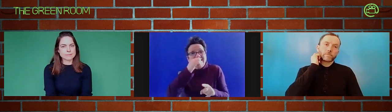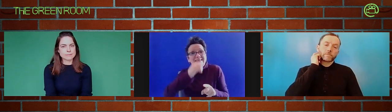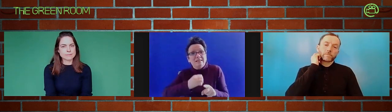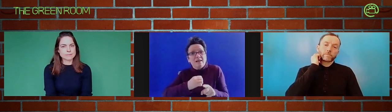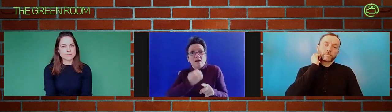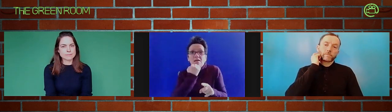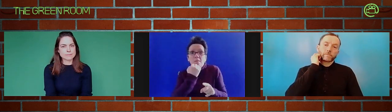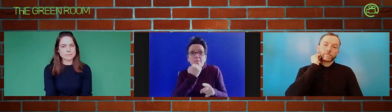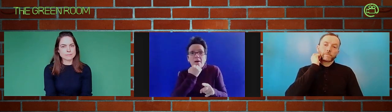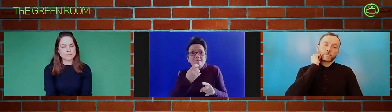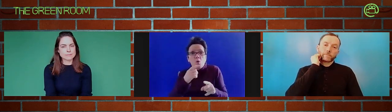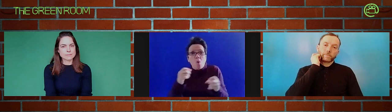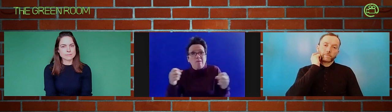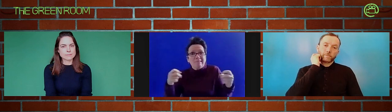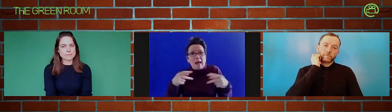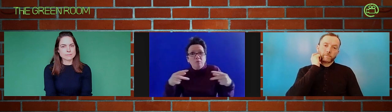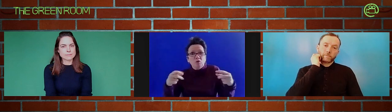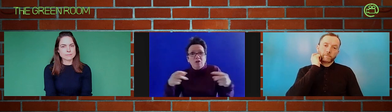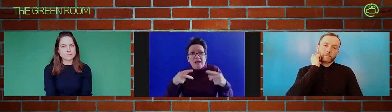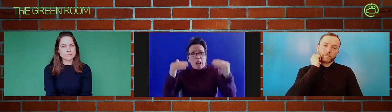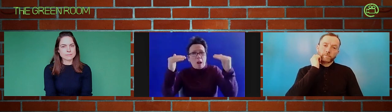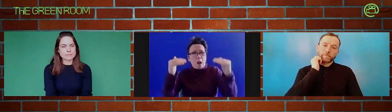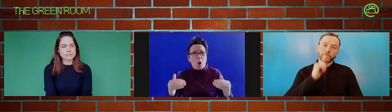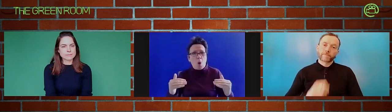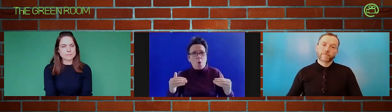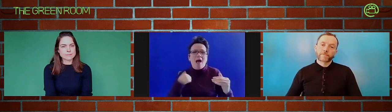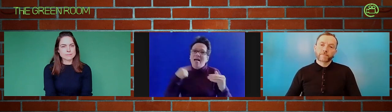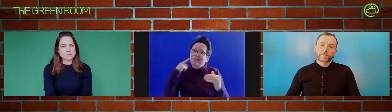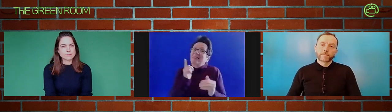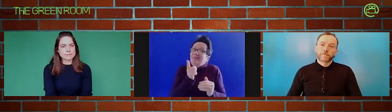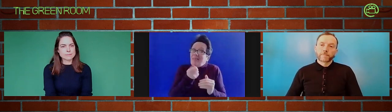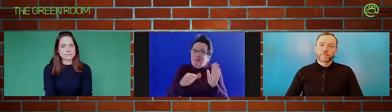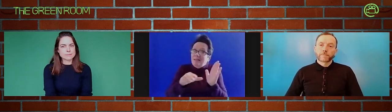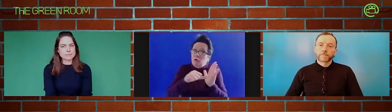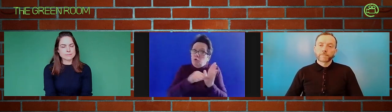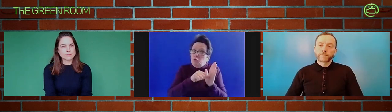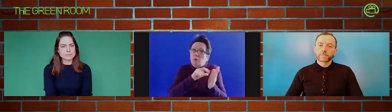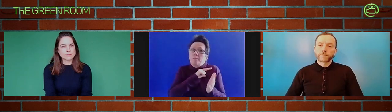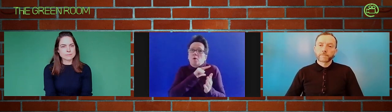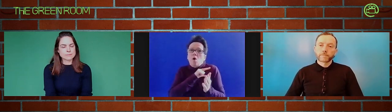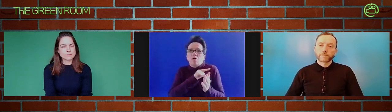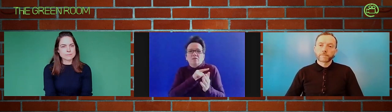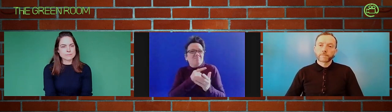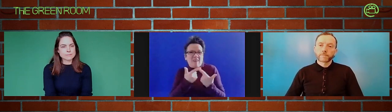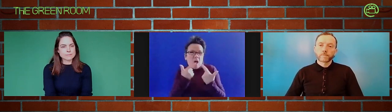the kind of issue is, in a lot of situations where theatres just aren't transparent about